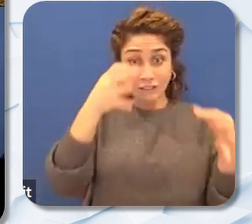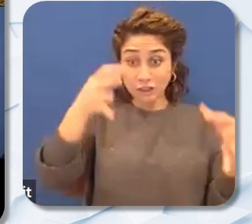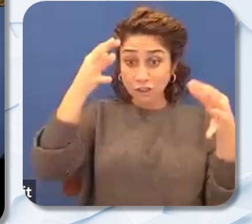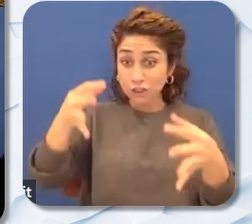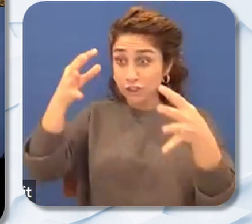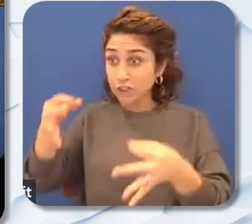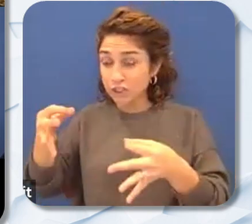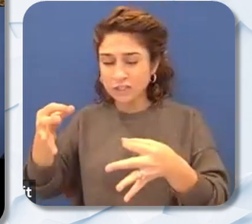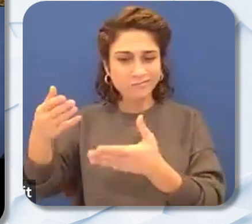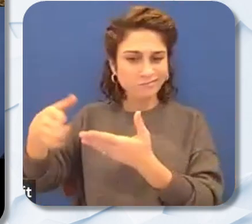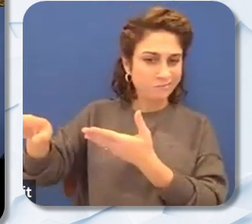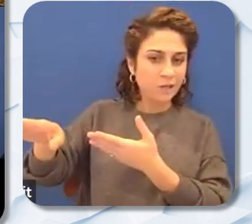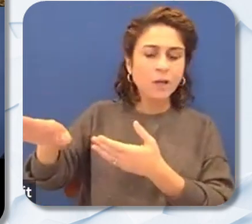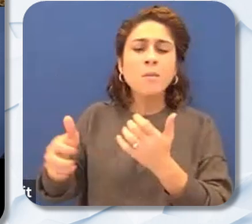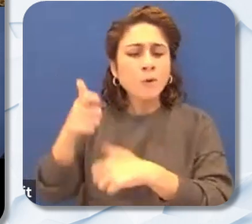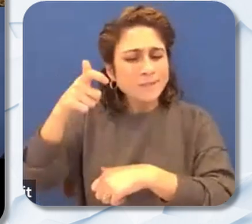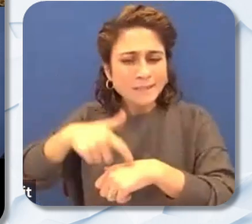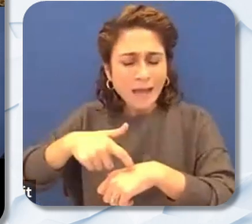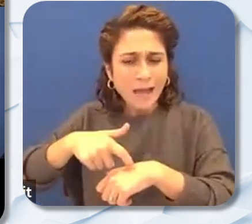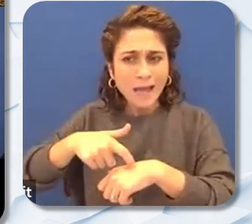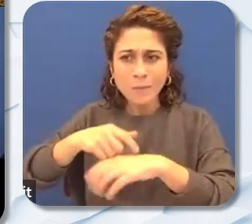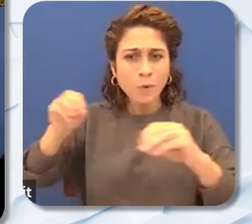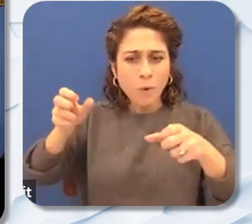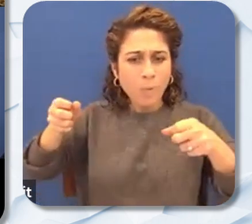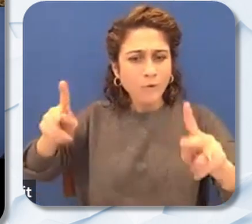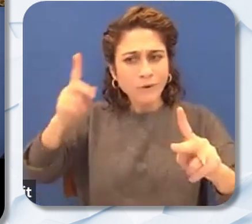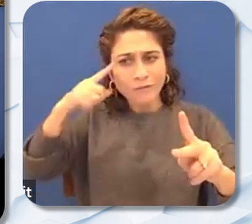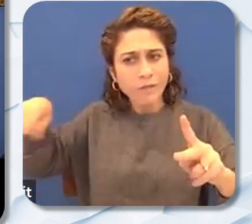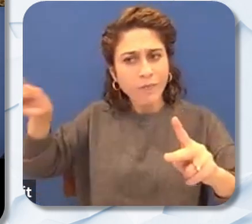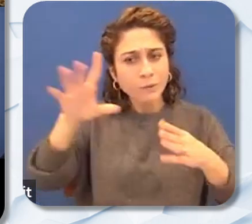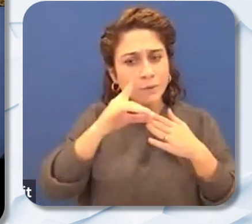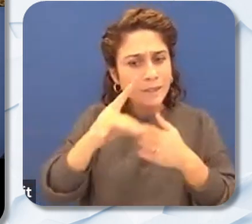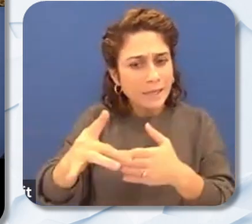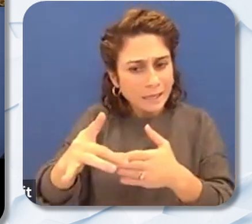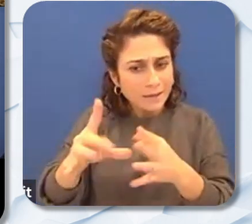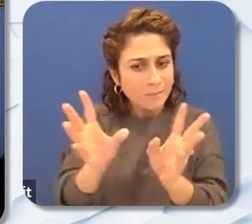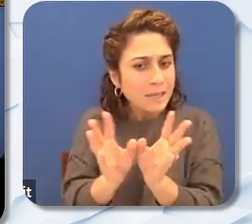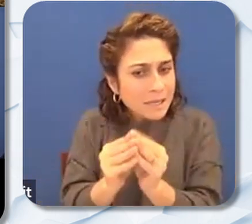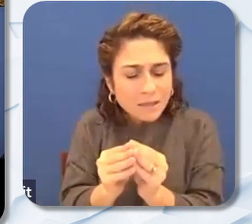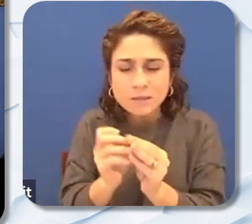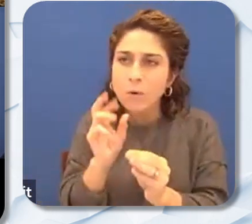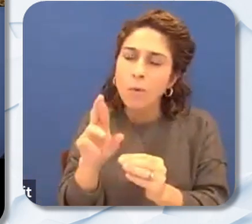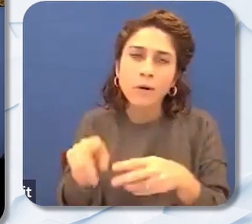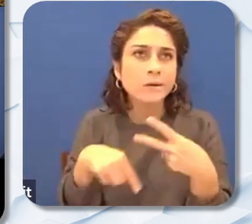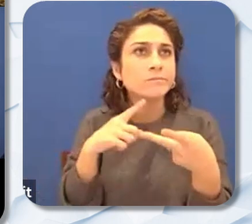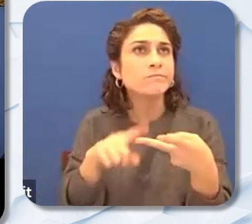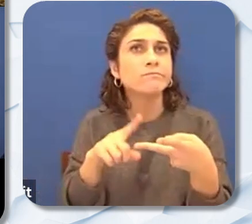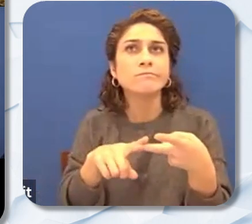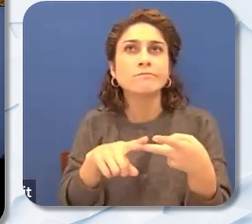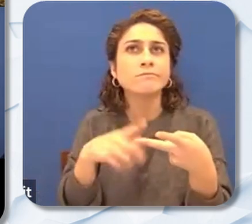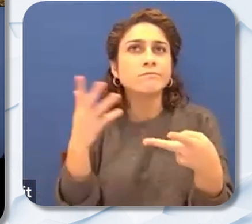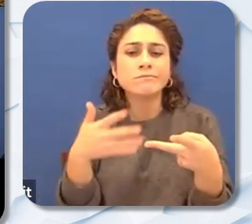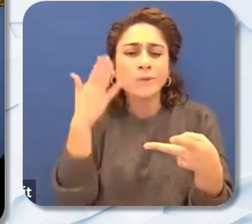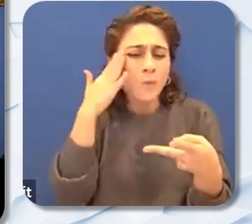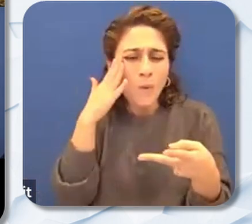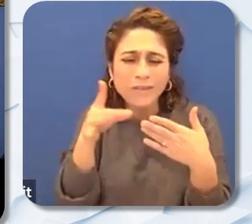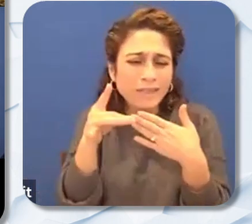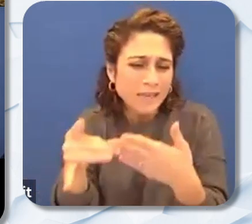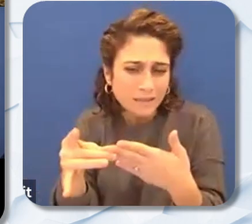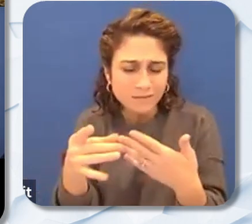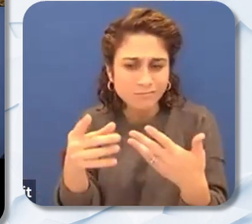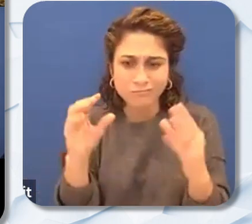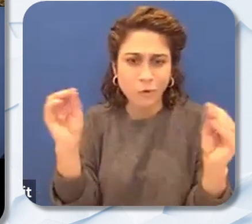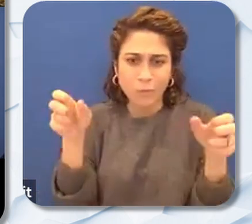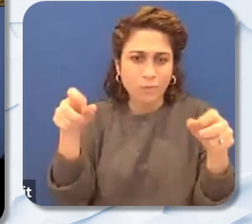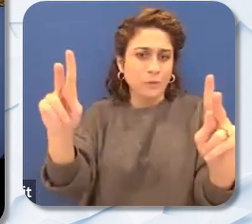given the opportunity to lead PD’s or to to you know to lead at the school site and that also